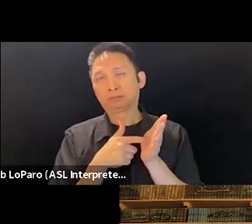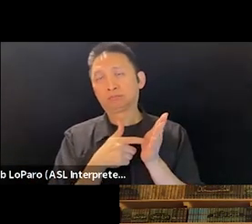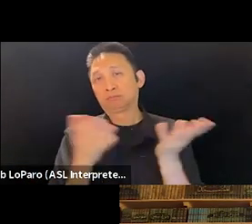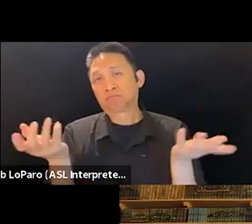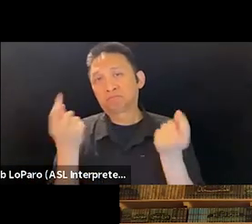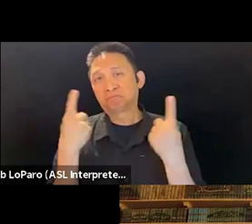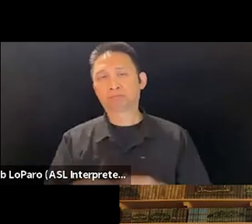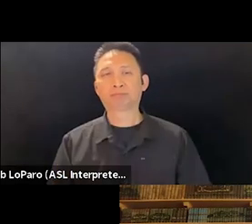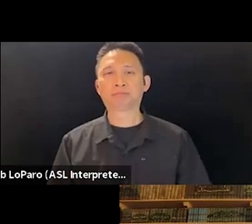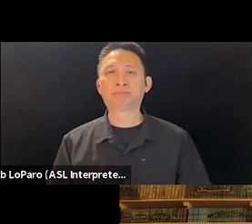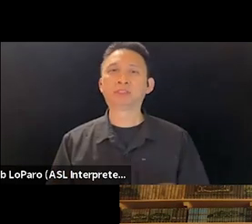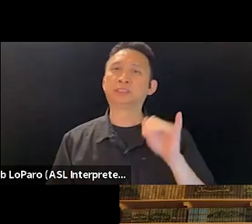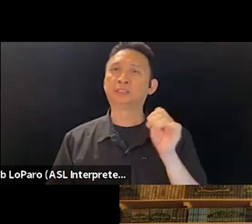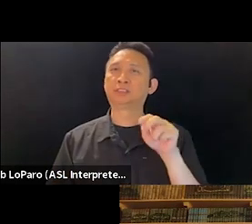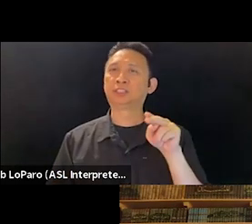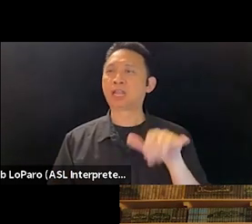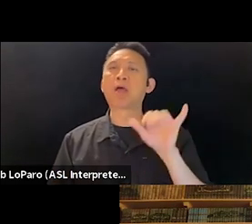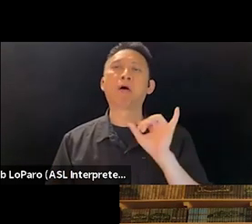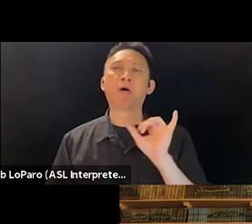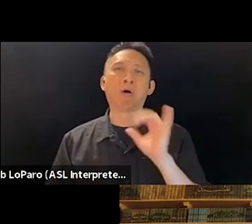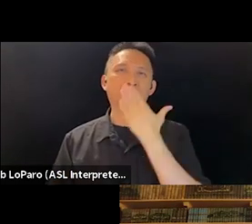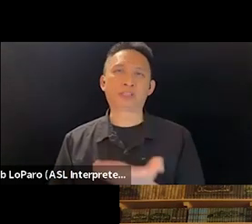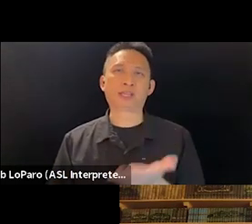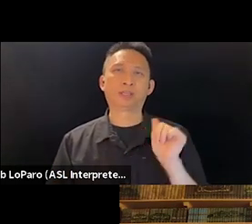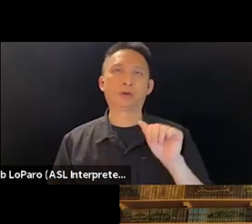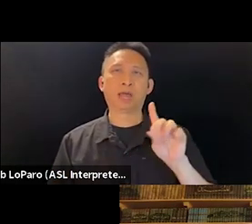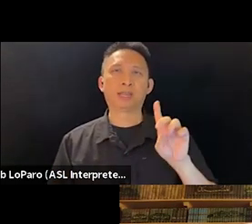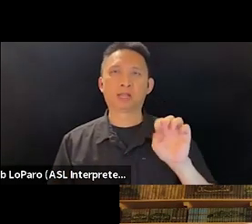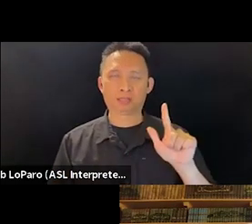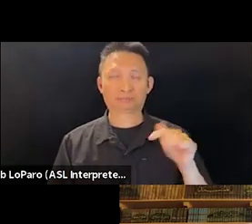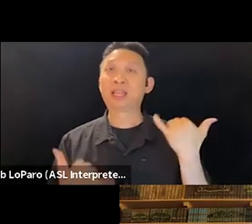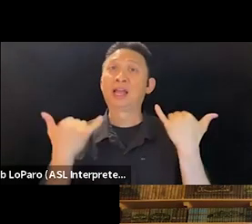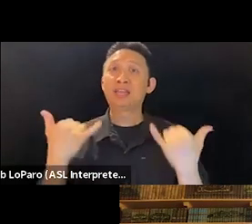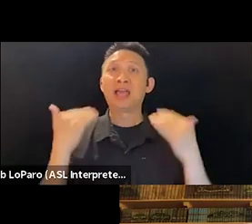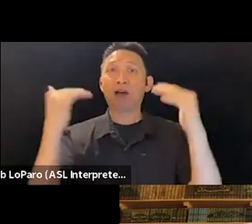Thank you. Thank you Adel. And now we go I think into, since we now kind of,